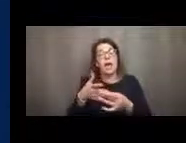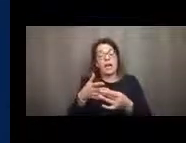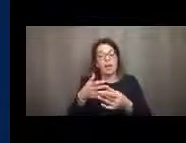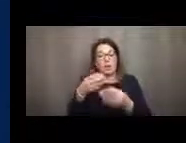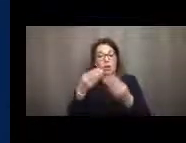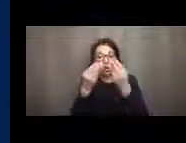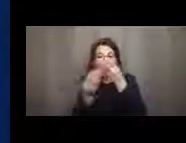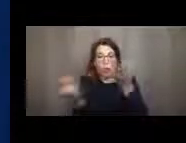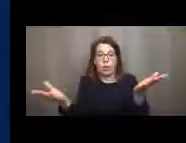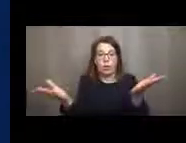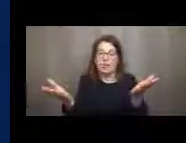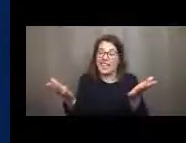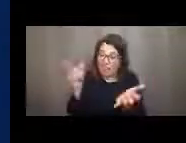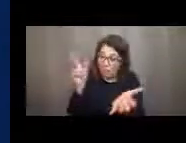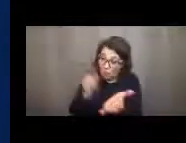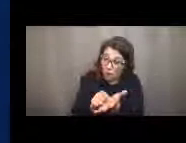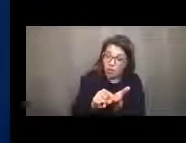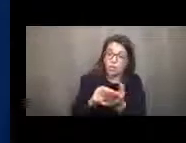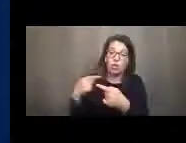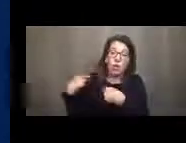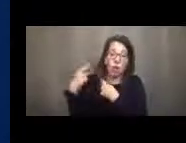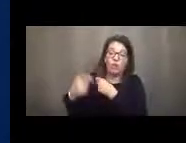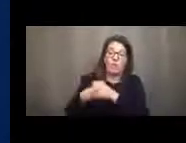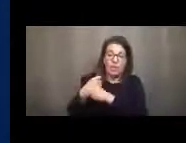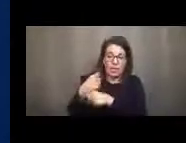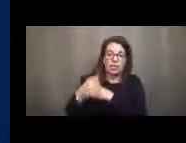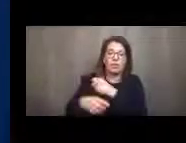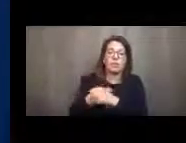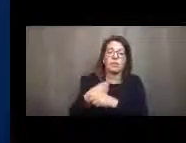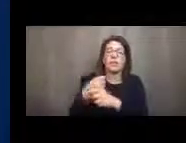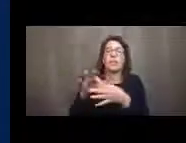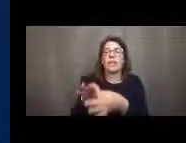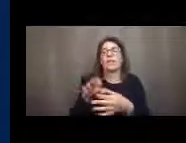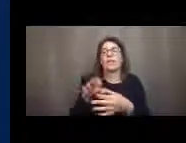that actually have been published over the years, related to FCOI.